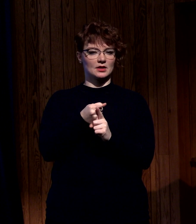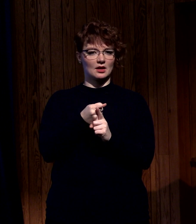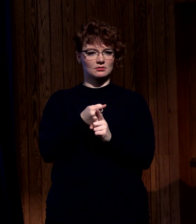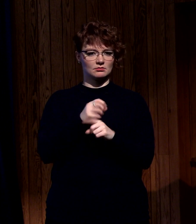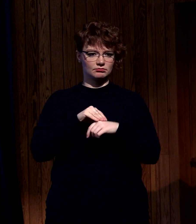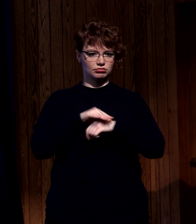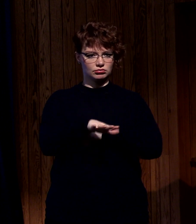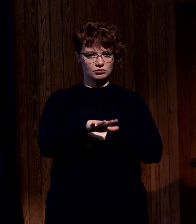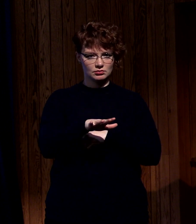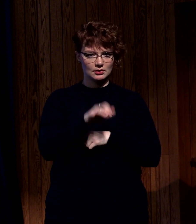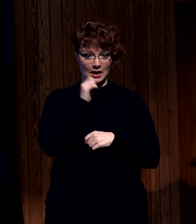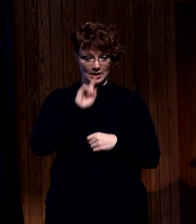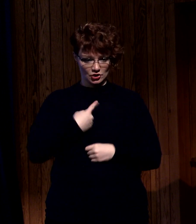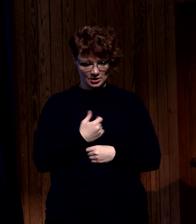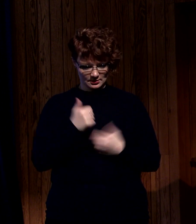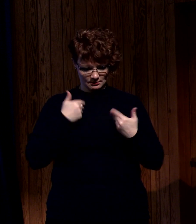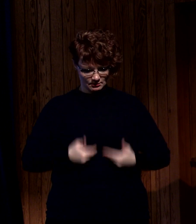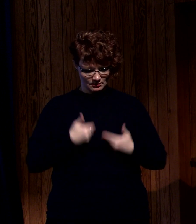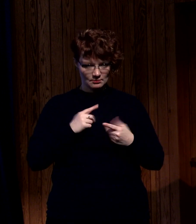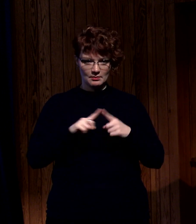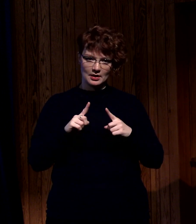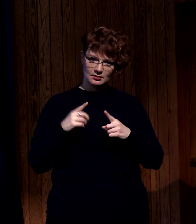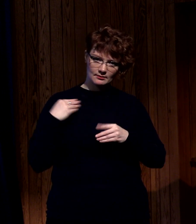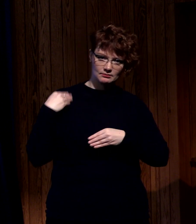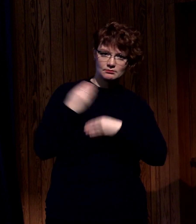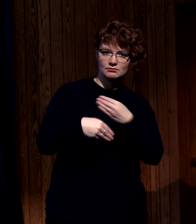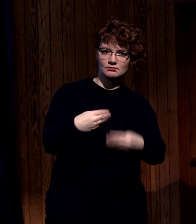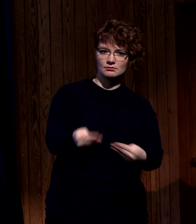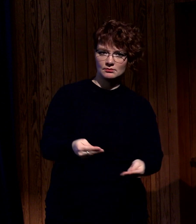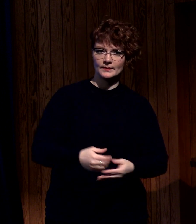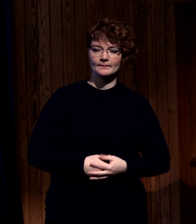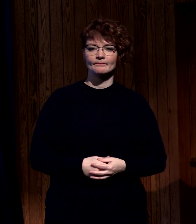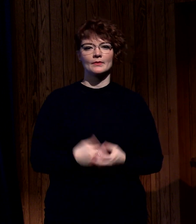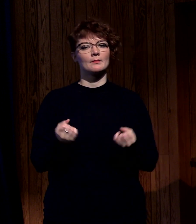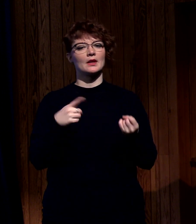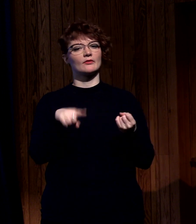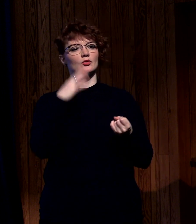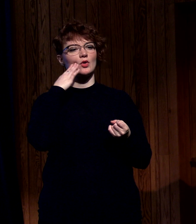even to our future generations. Many of you know that both of my